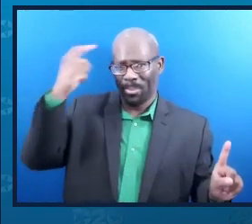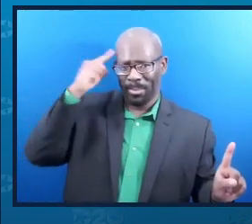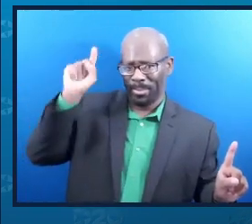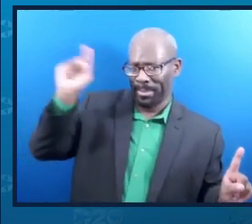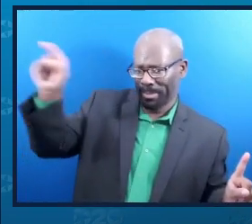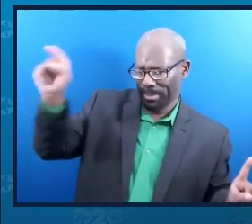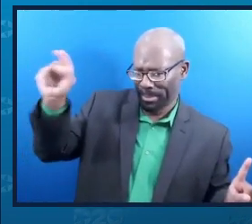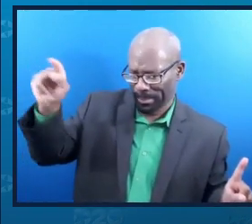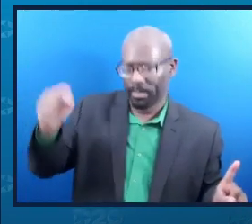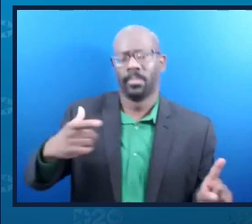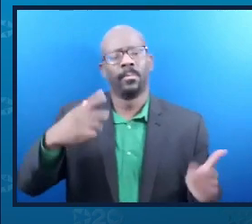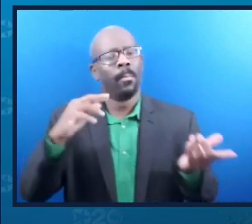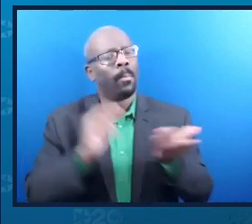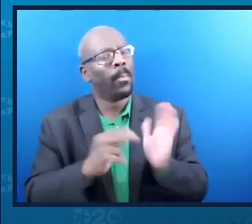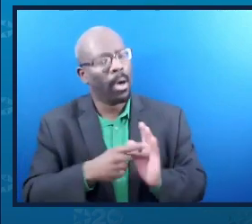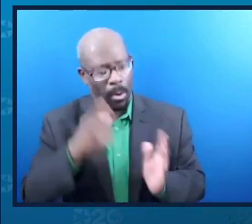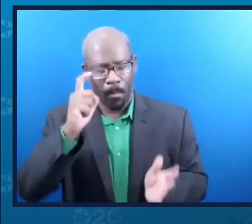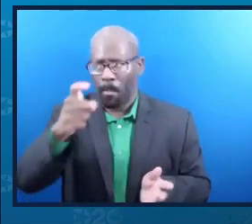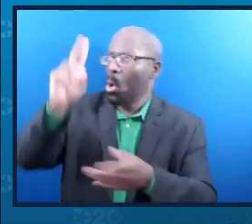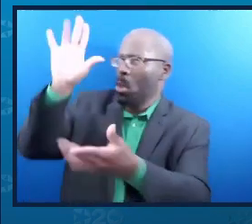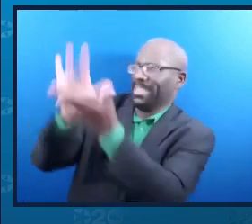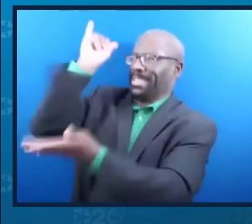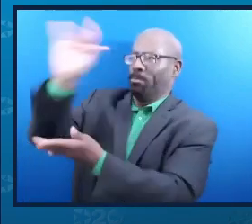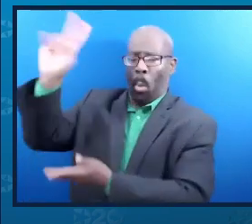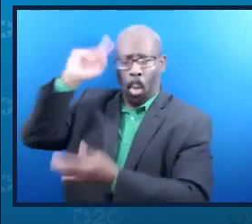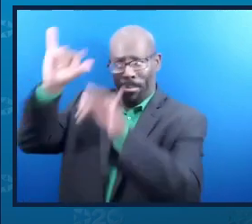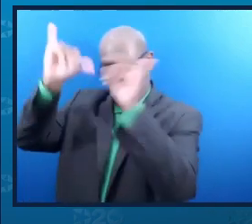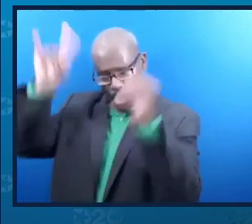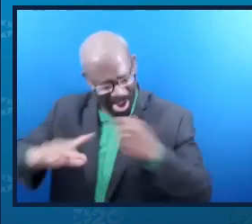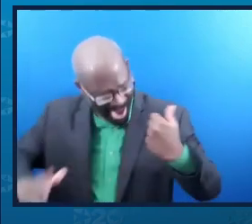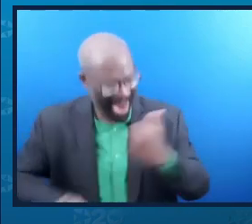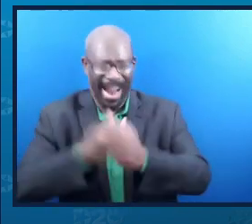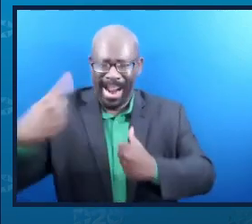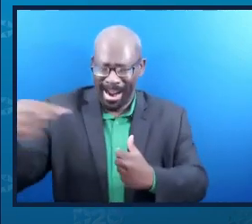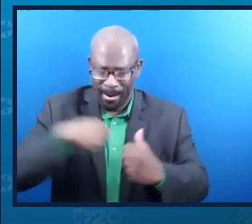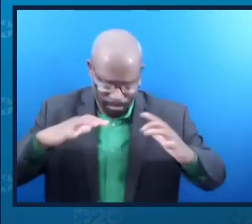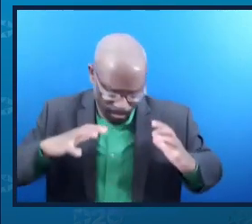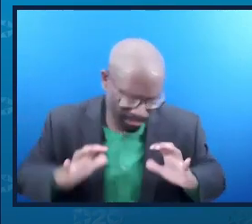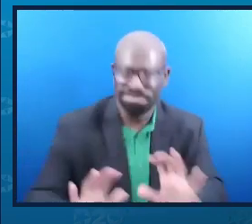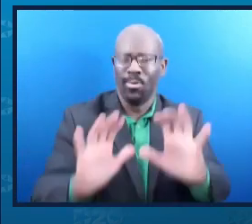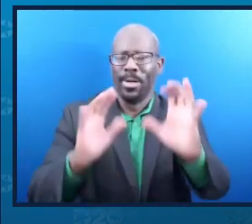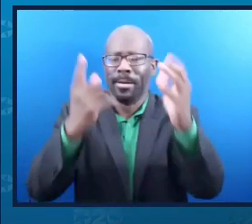SELF-GOVERNMENT CAN HARNESSED TO HELP YOU REALIZE THOSE